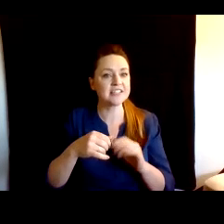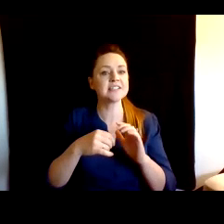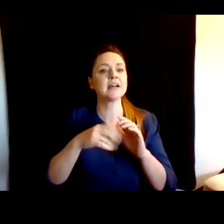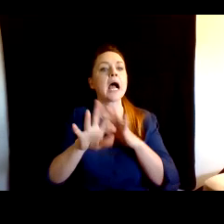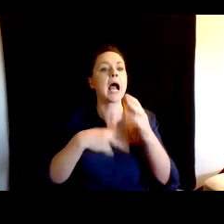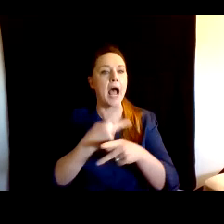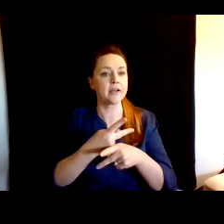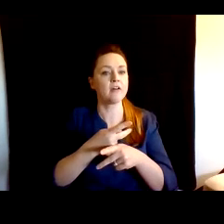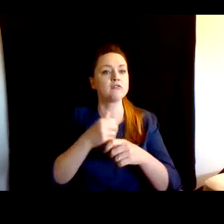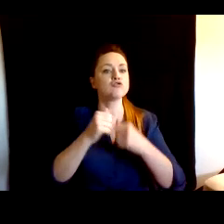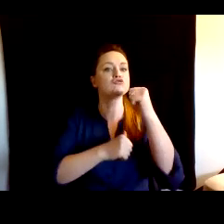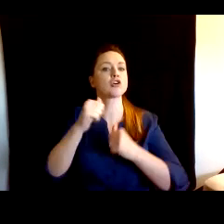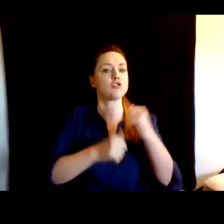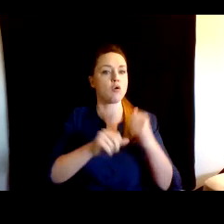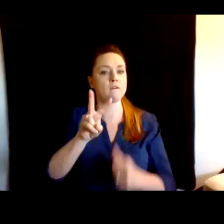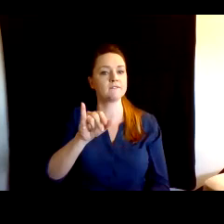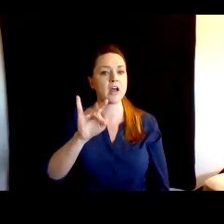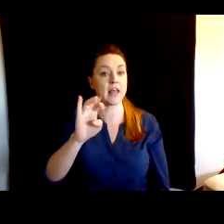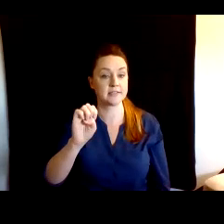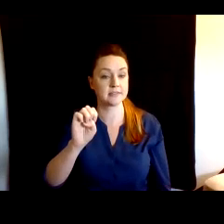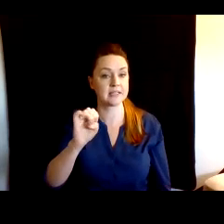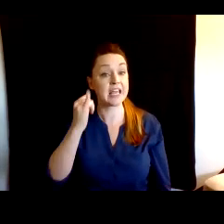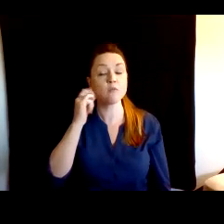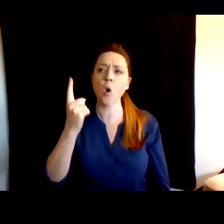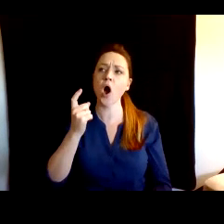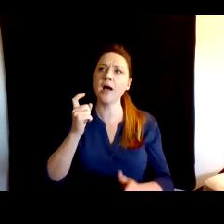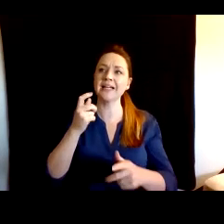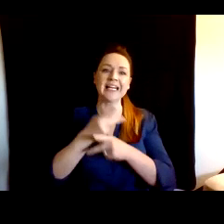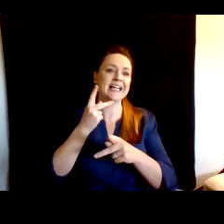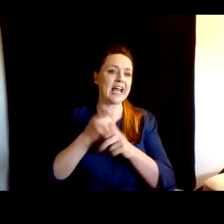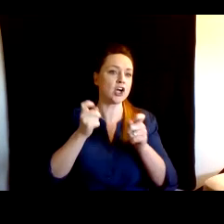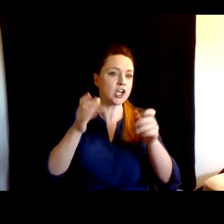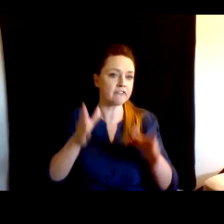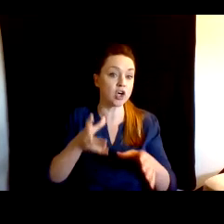When one caregiver perhaps takes the phone of someone with an intellectual disability